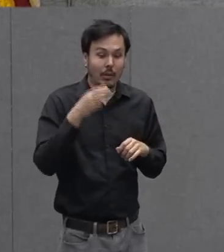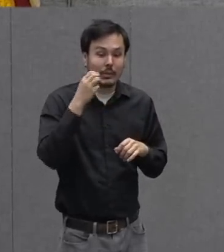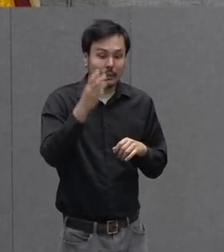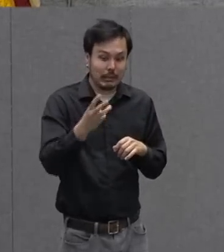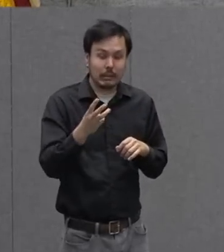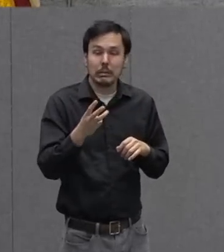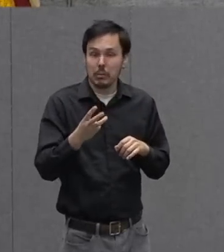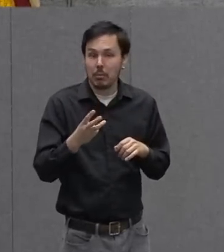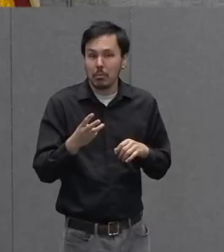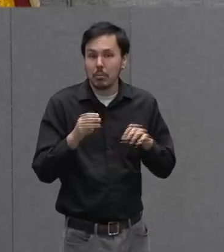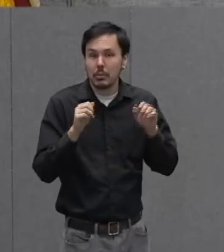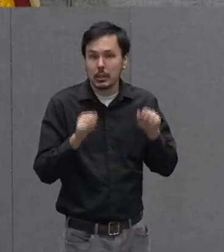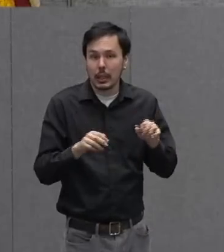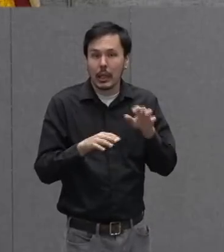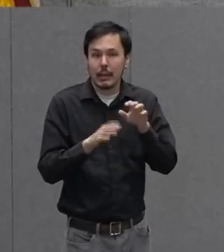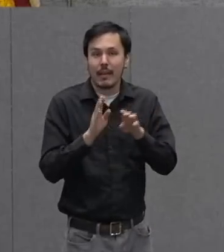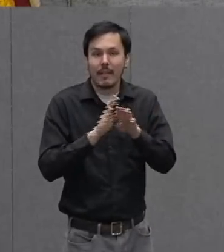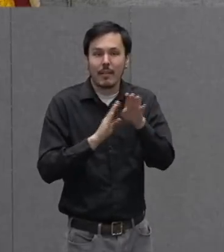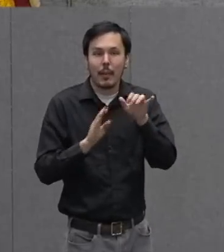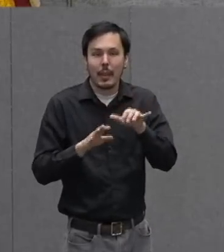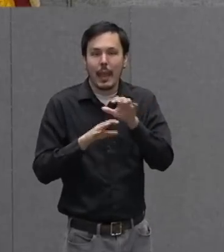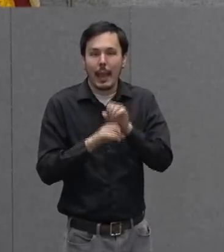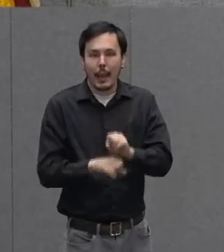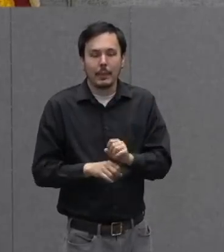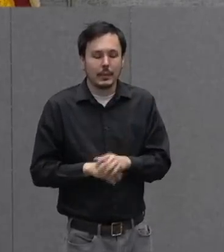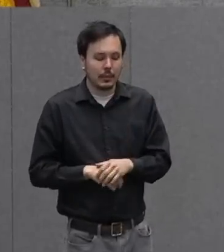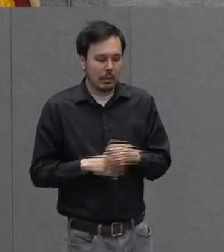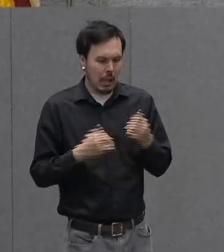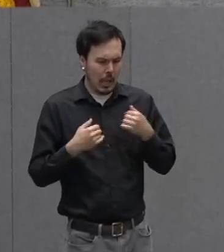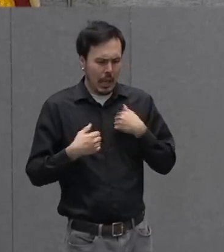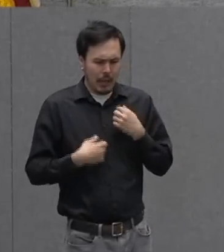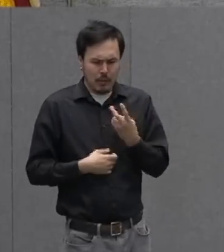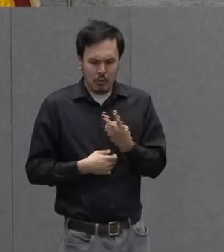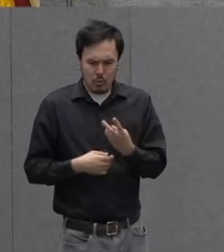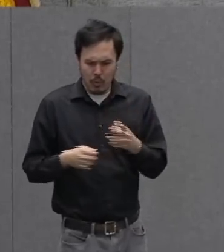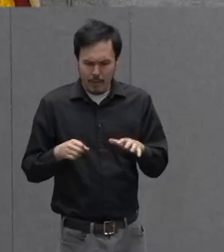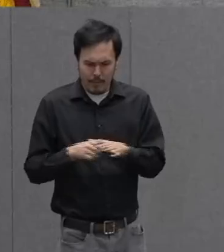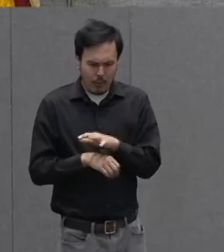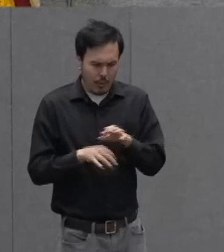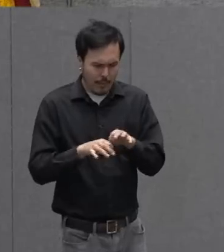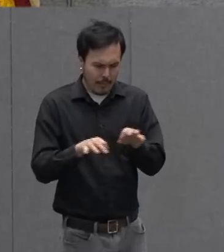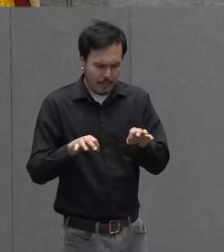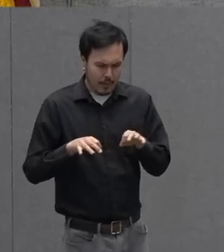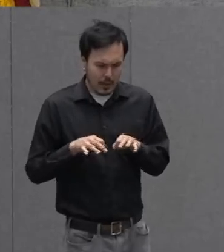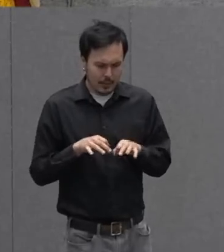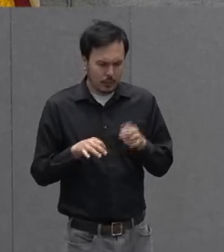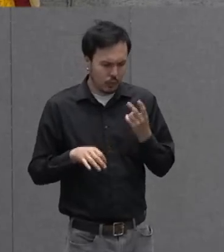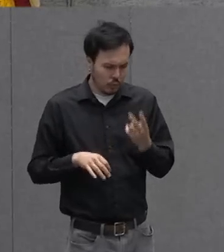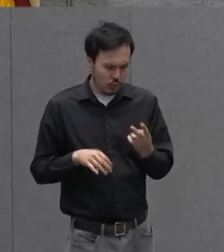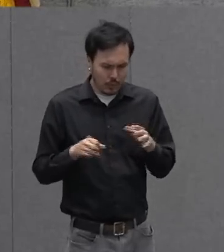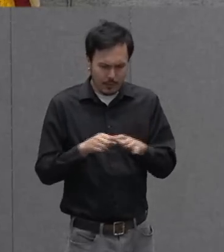I have two full 10 frames and I have two left over. So let's see if we can figure that out.